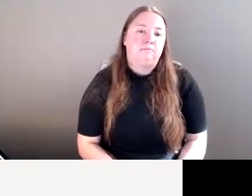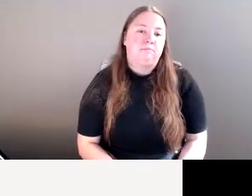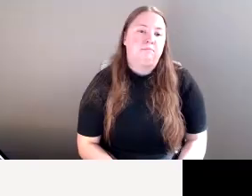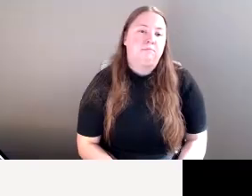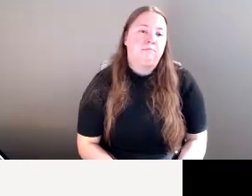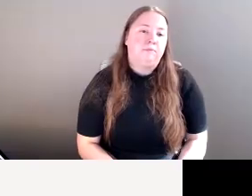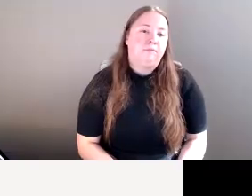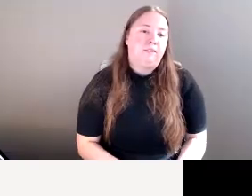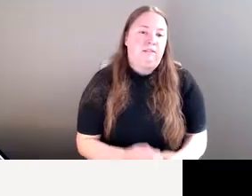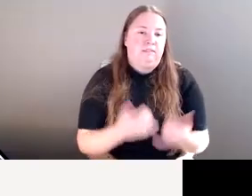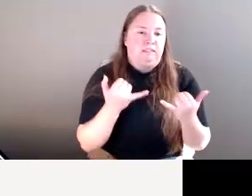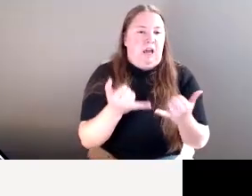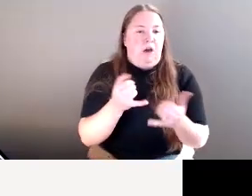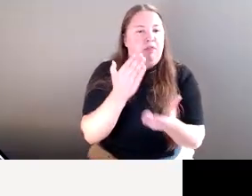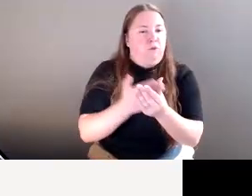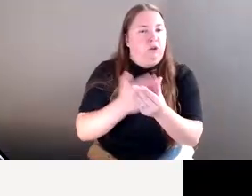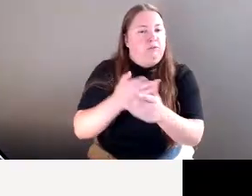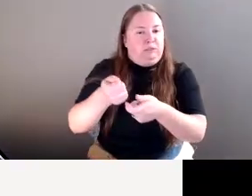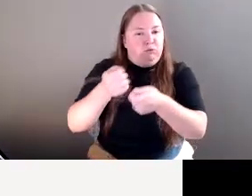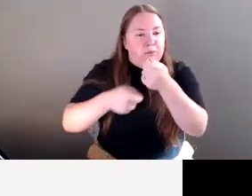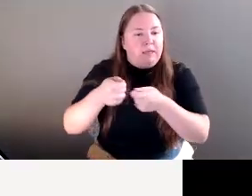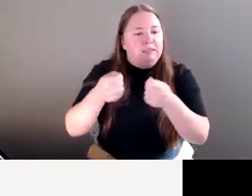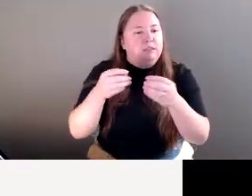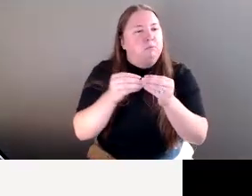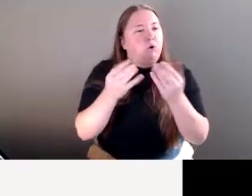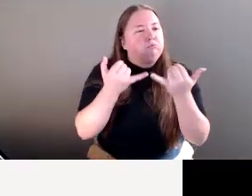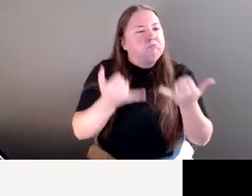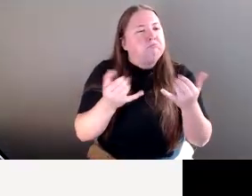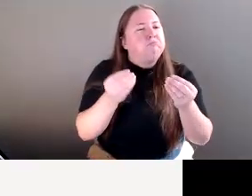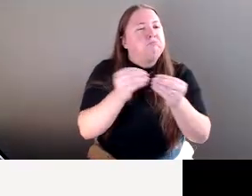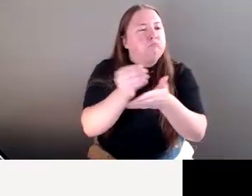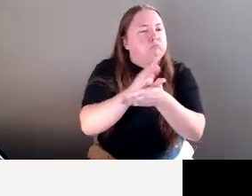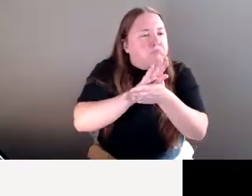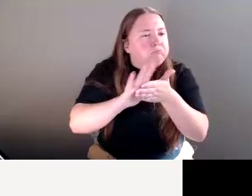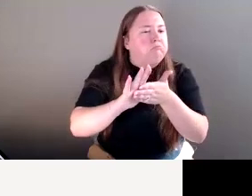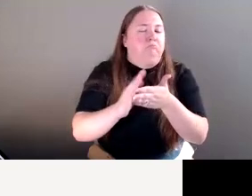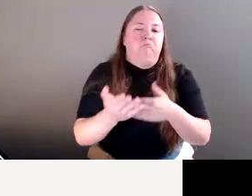has now been replaced with a more modern and cleaner, user interface here.